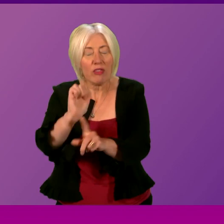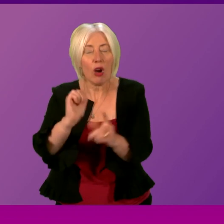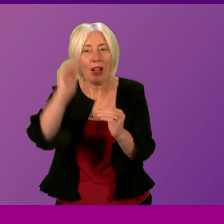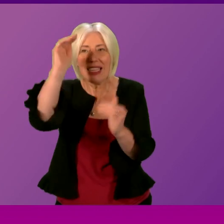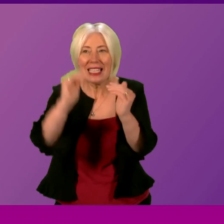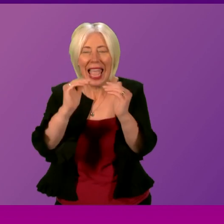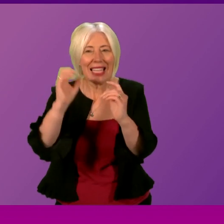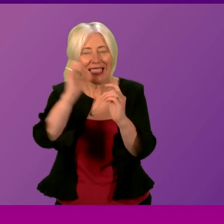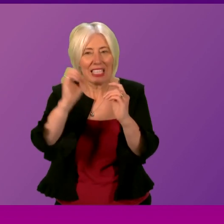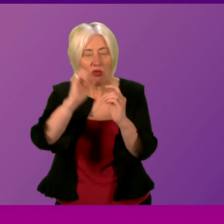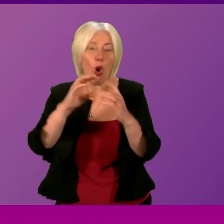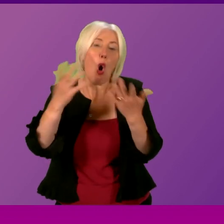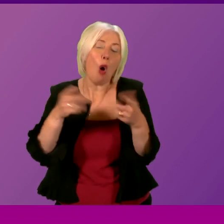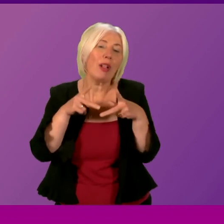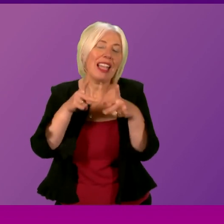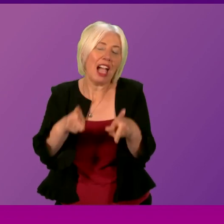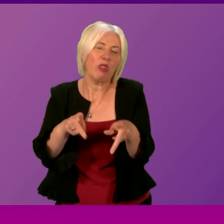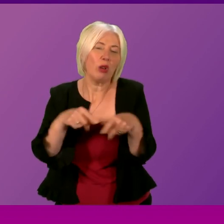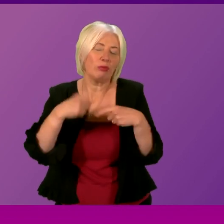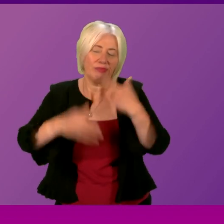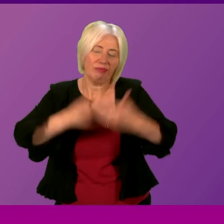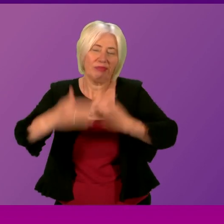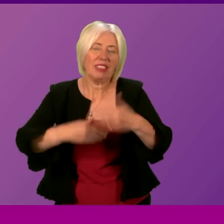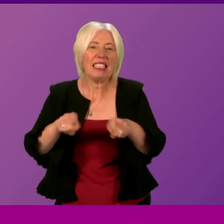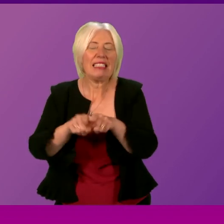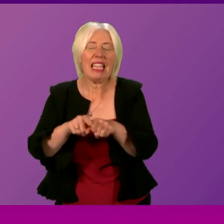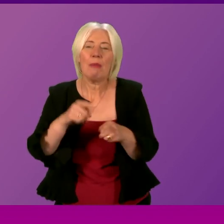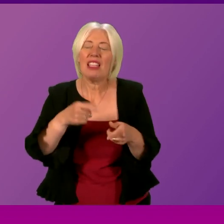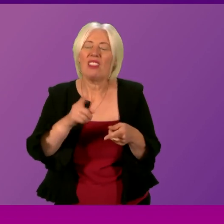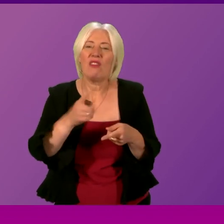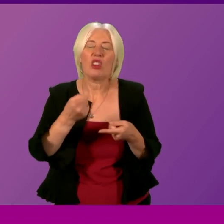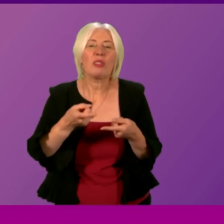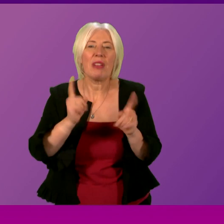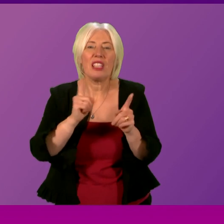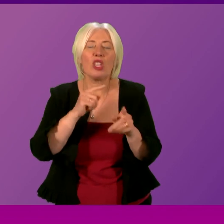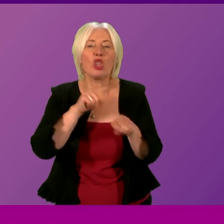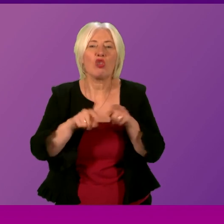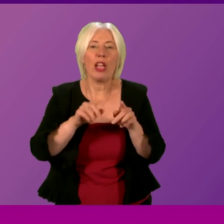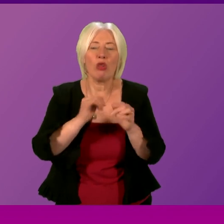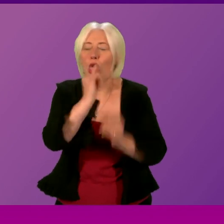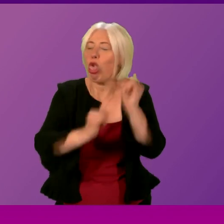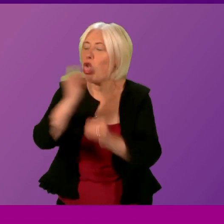continue the First Minister’s approach of bashing others to disguise his Government’s failures?